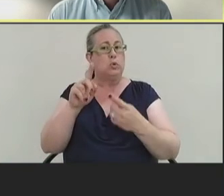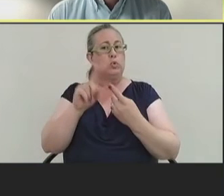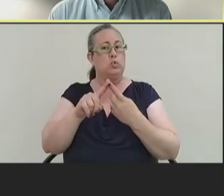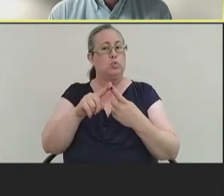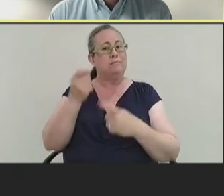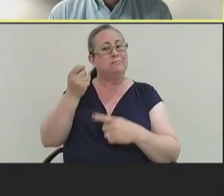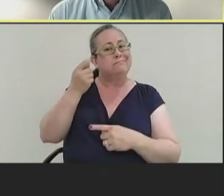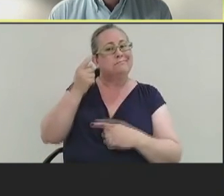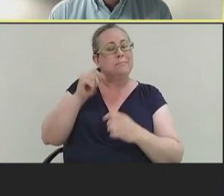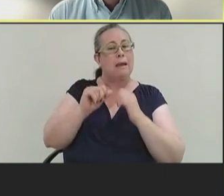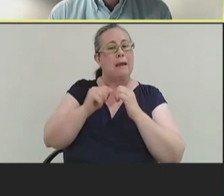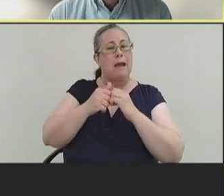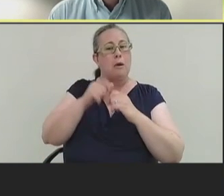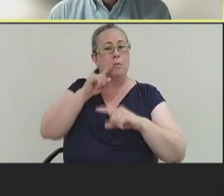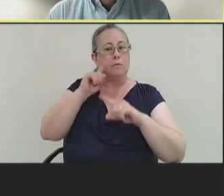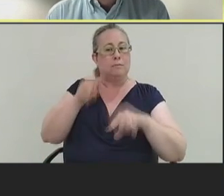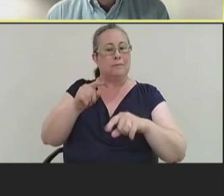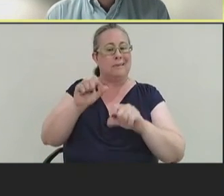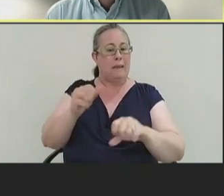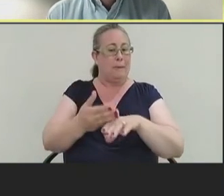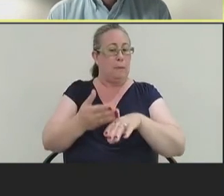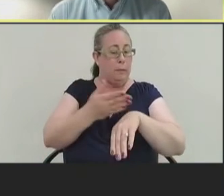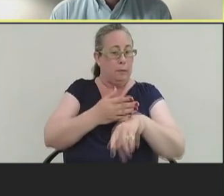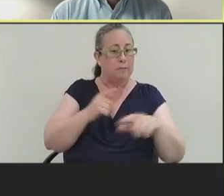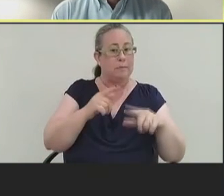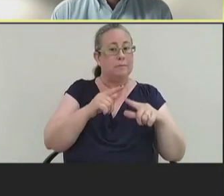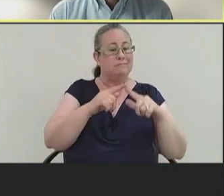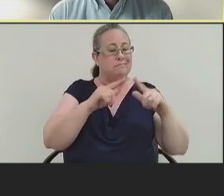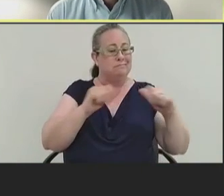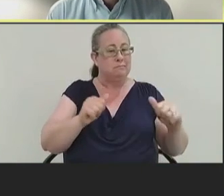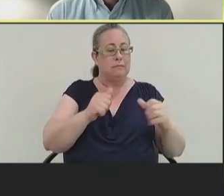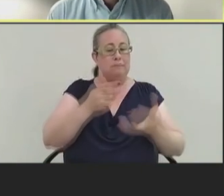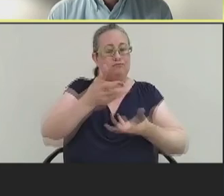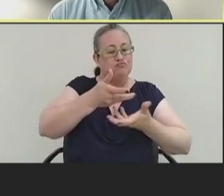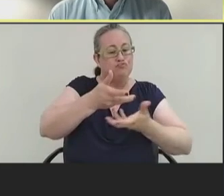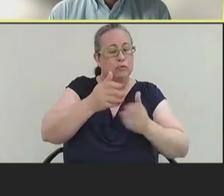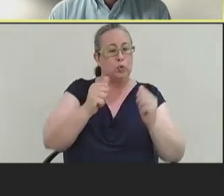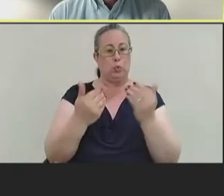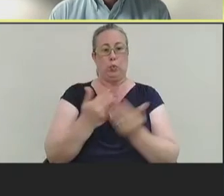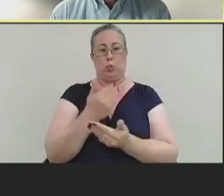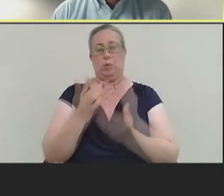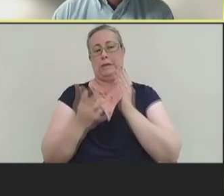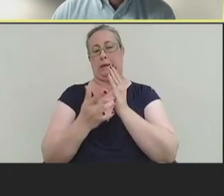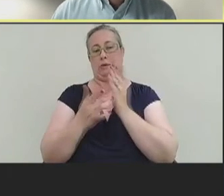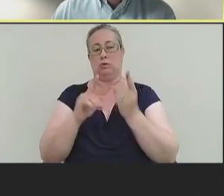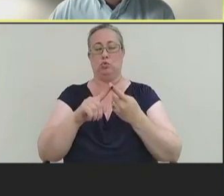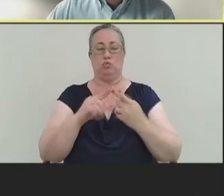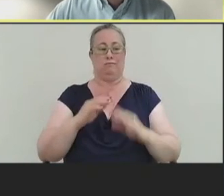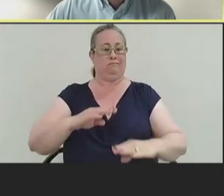how response can be improved while engaging with new technologies to meet the goals that